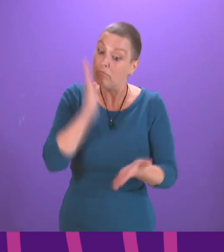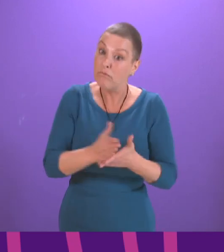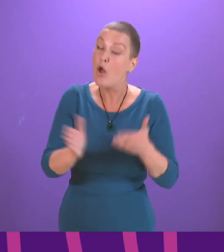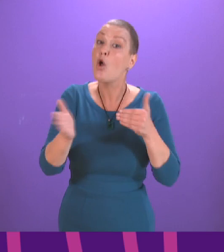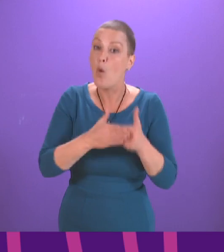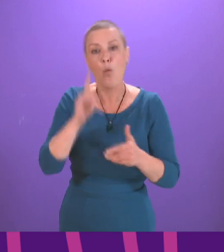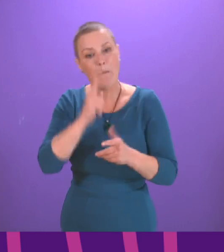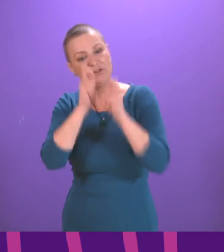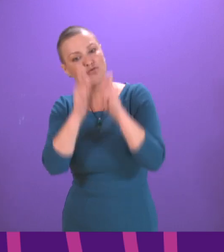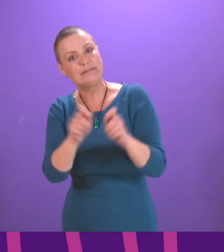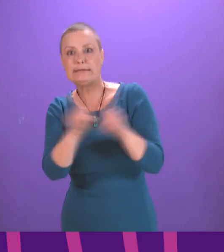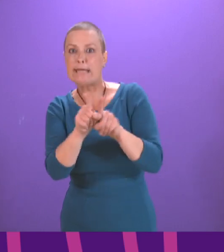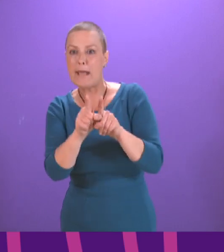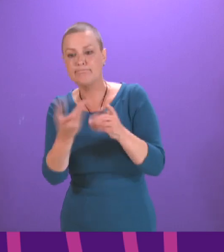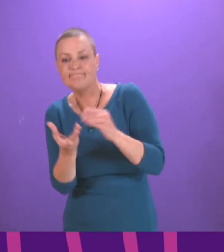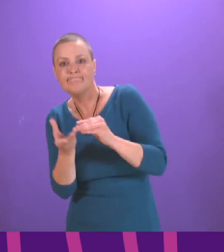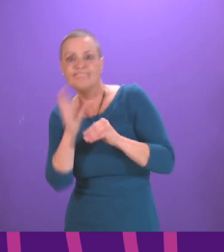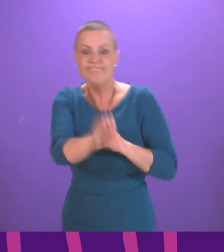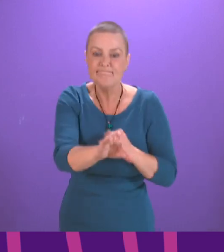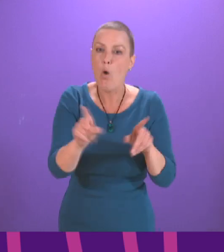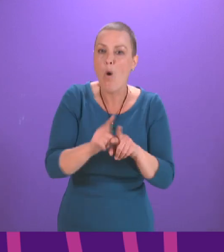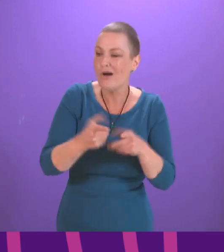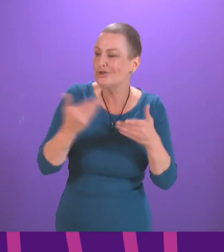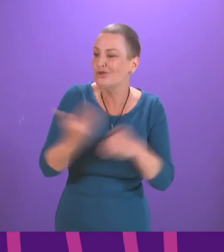from the Scottish Government and access to the furlough scheme, as businesses that are